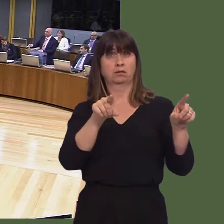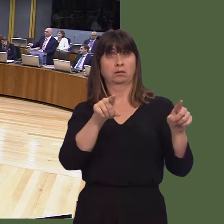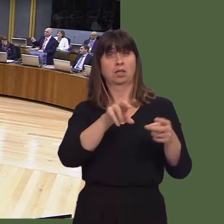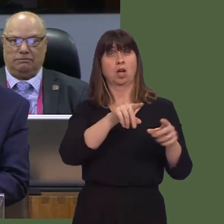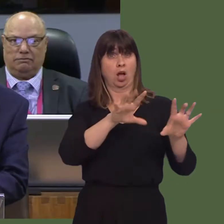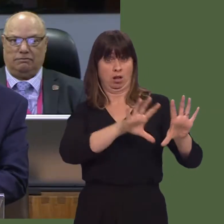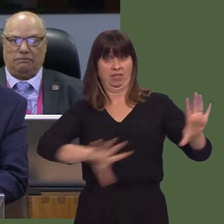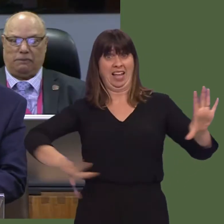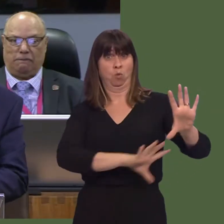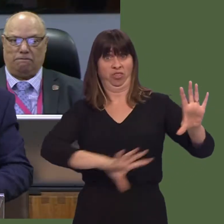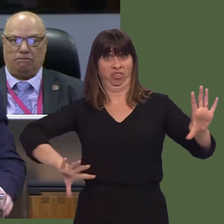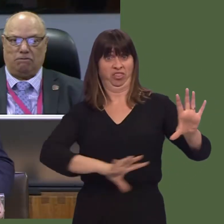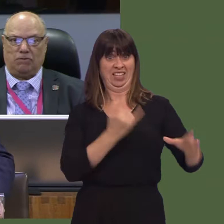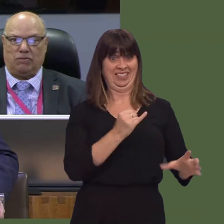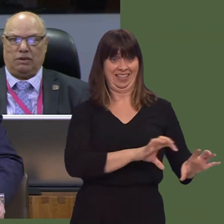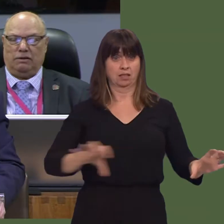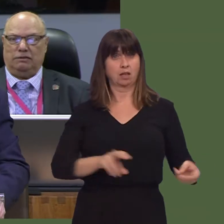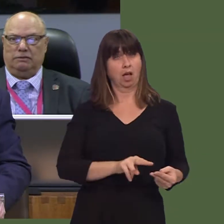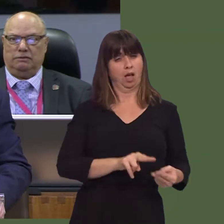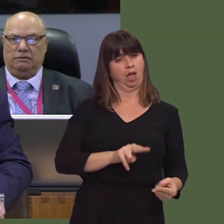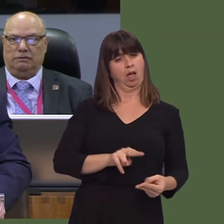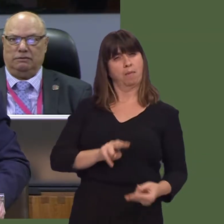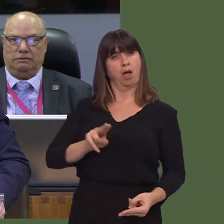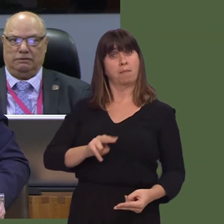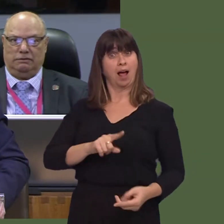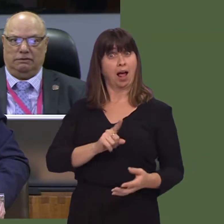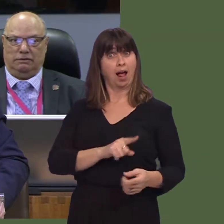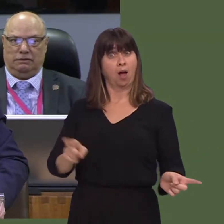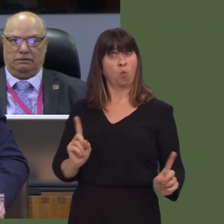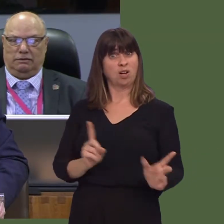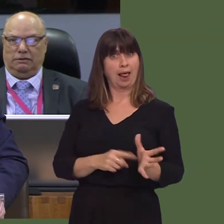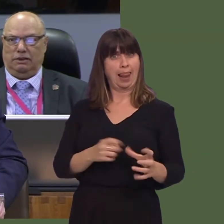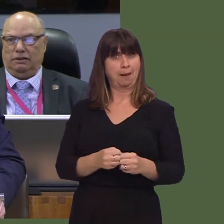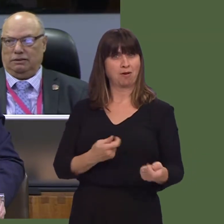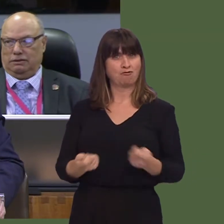settlement were Labour-run councils. You couldn't make this stuff up, leader of the house.